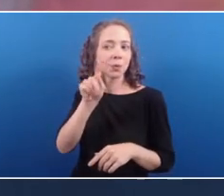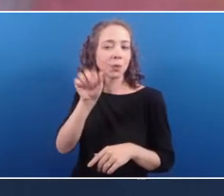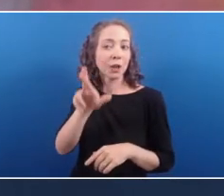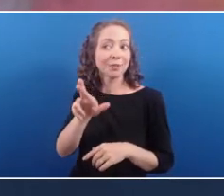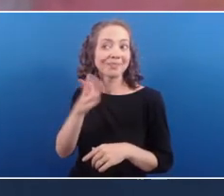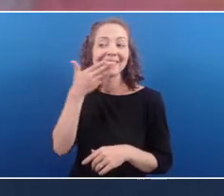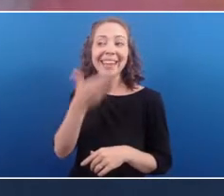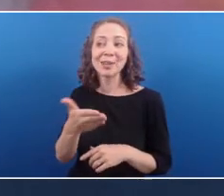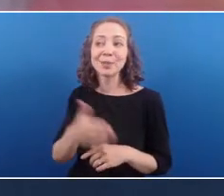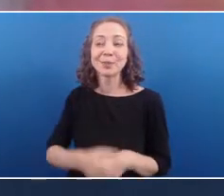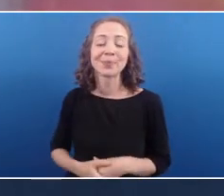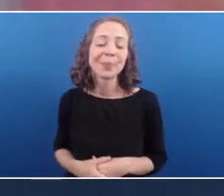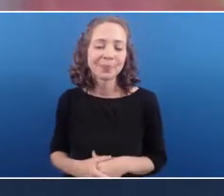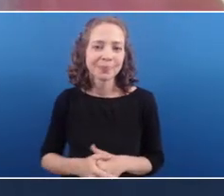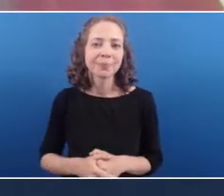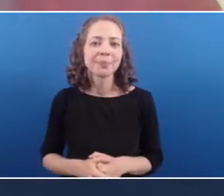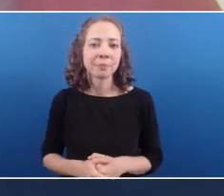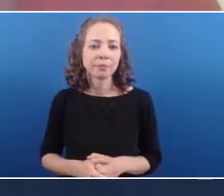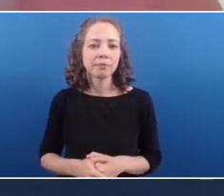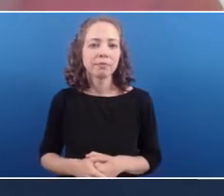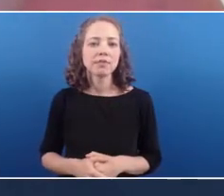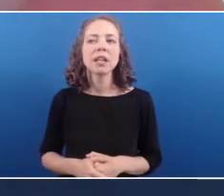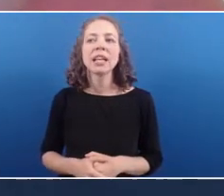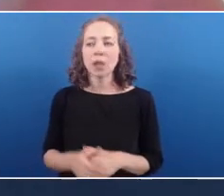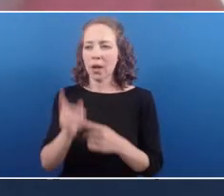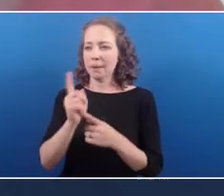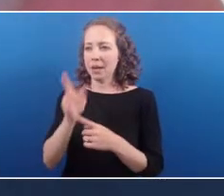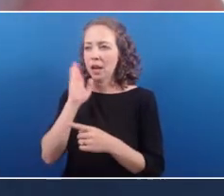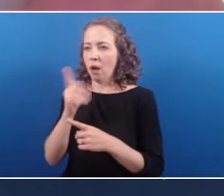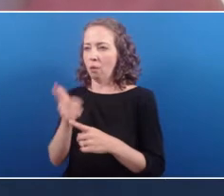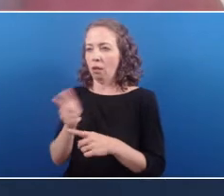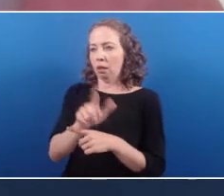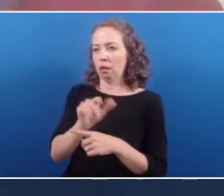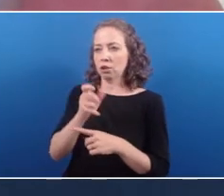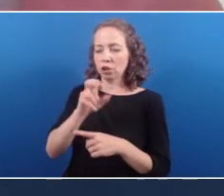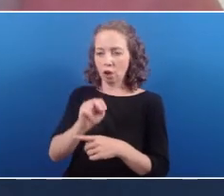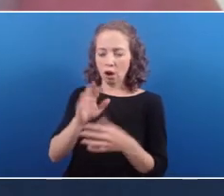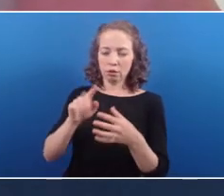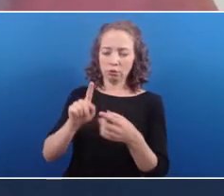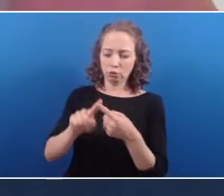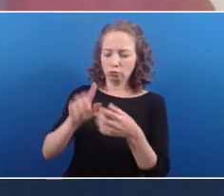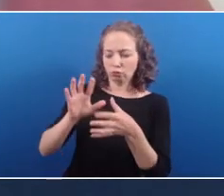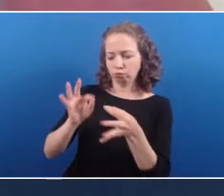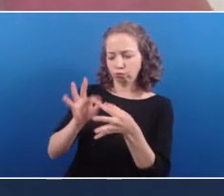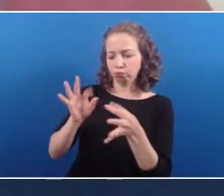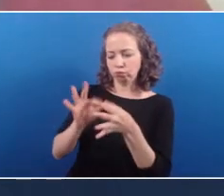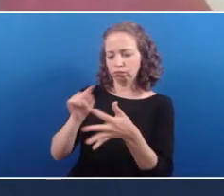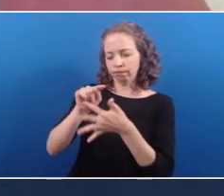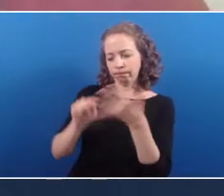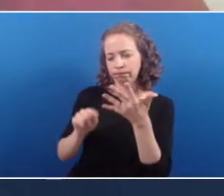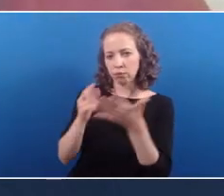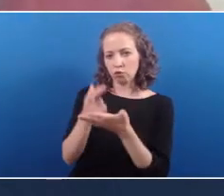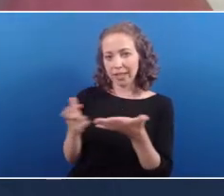So, before I toss it back to Sean to run through all those great resources that we have shared throughout